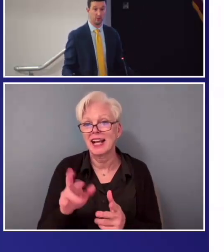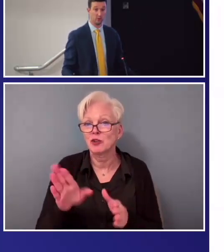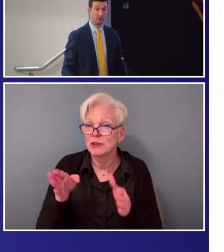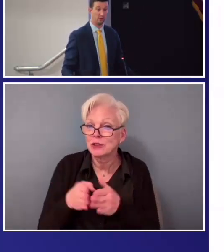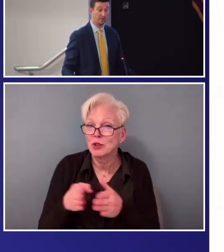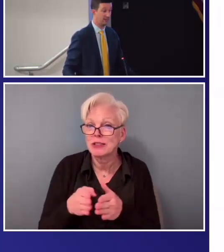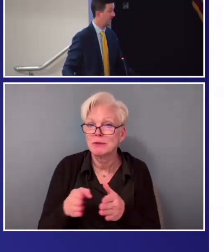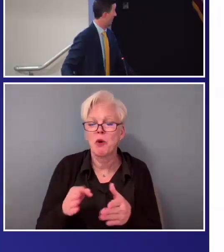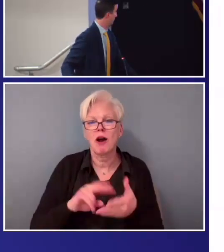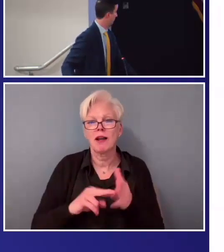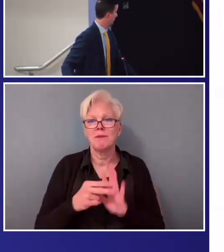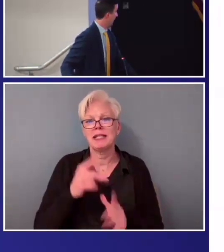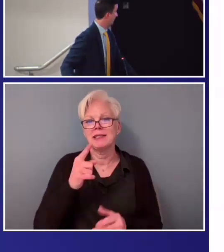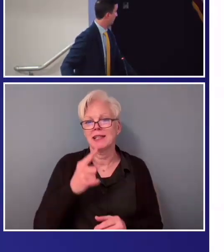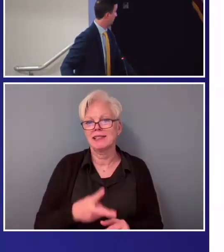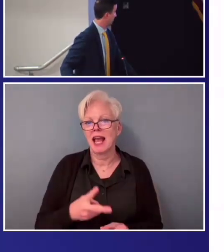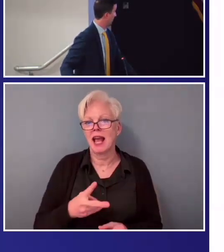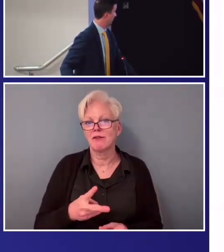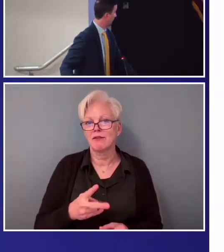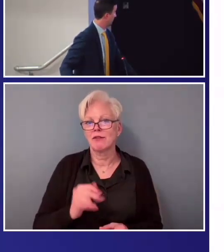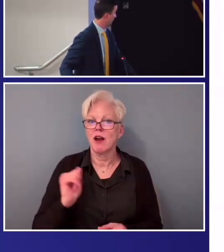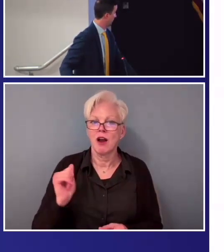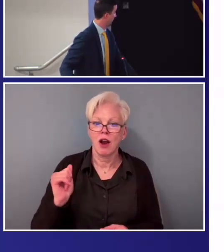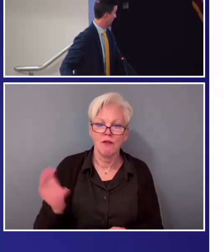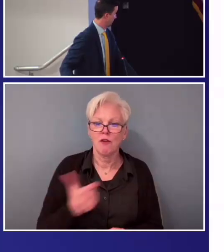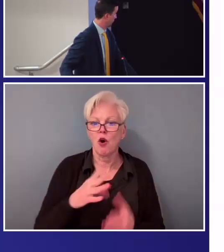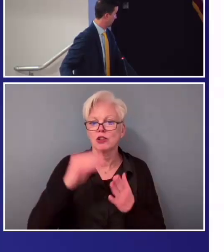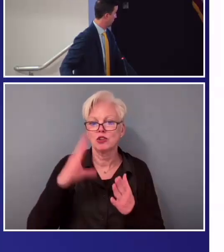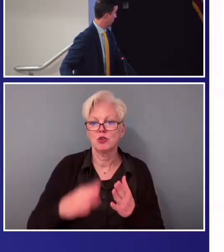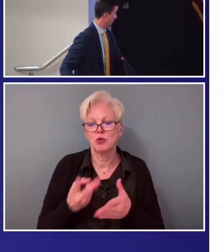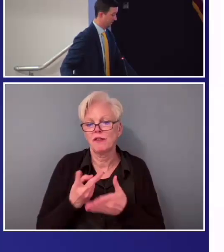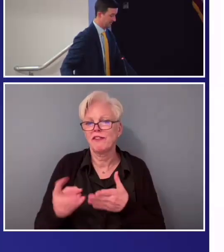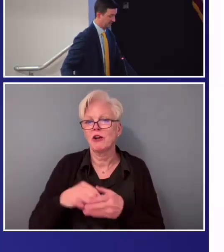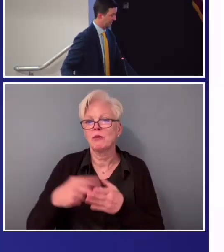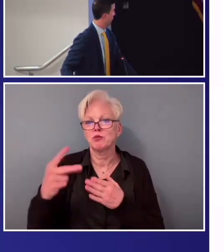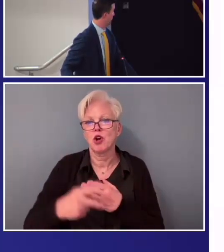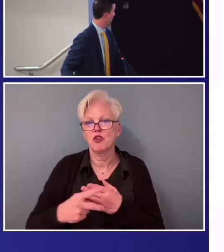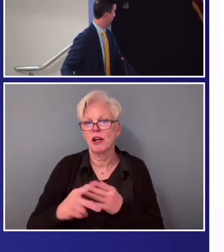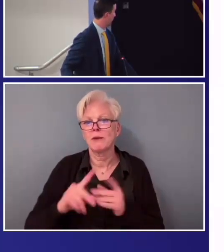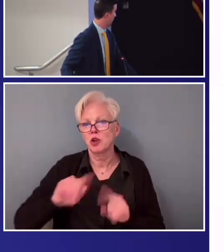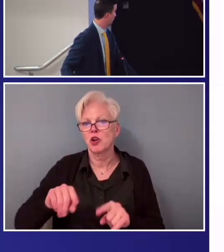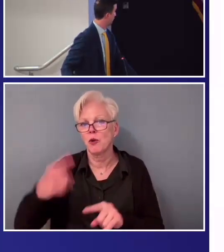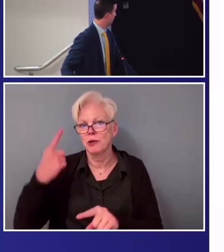total that -- half of all students at failing programs total are attending a for-profit college.